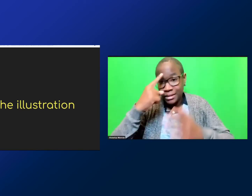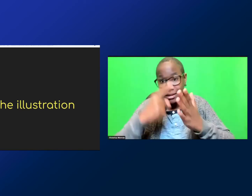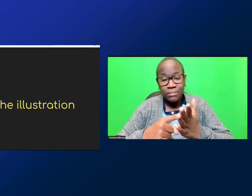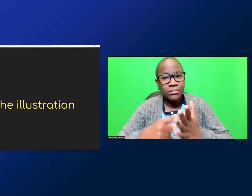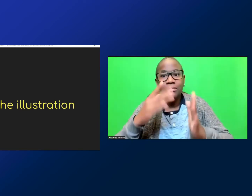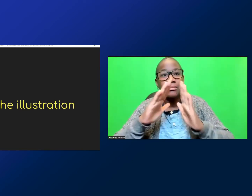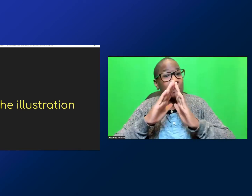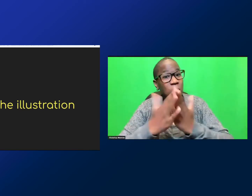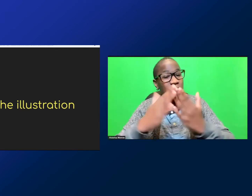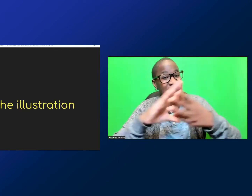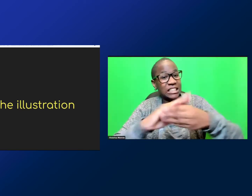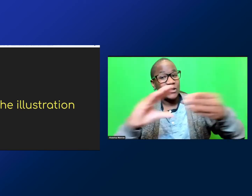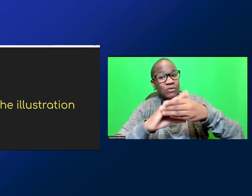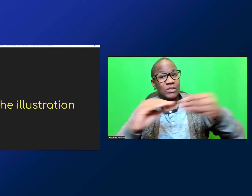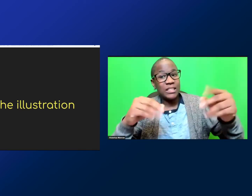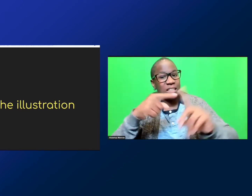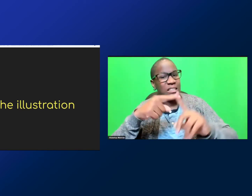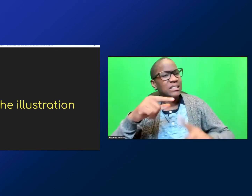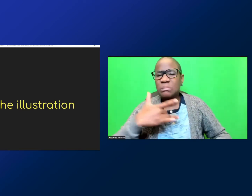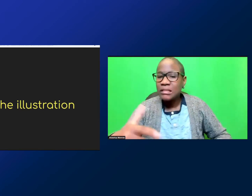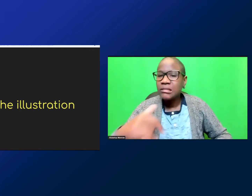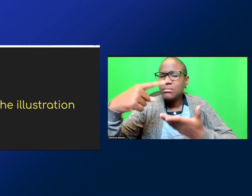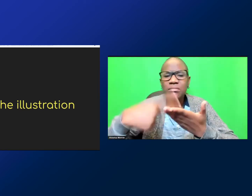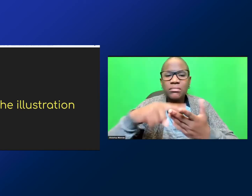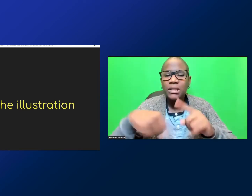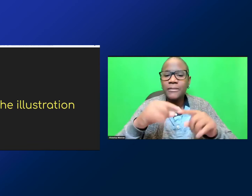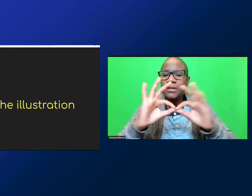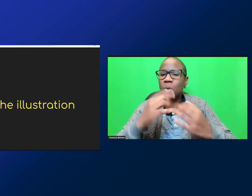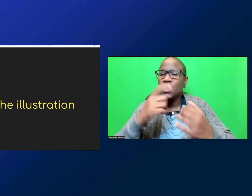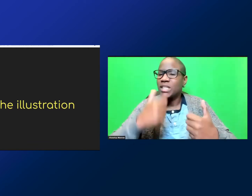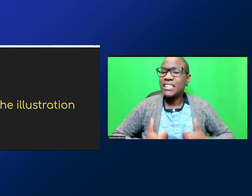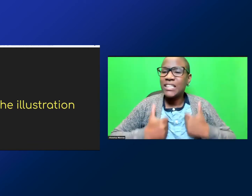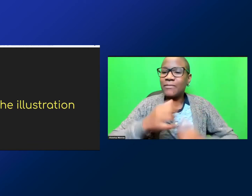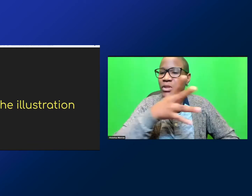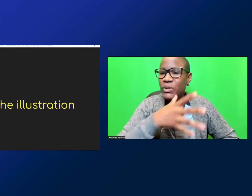there are so many out there but really when you look at it all of these stories tend to omit